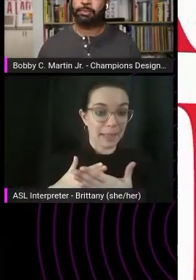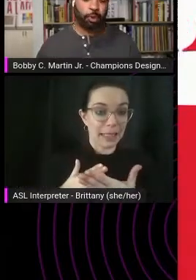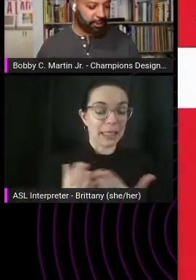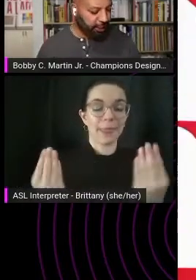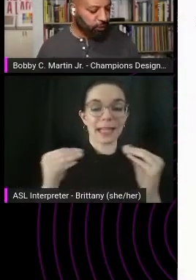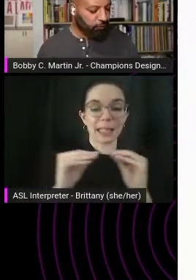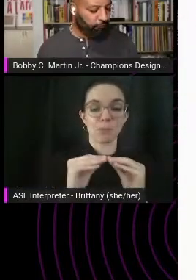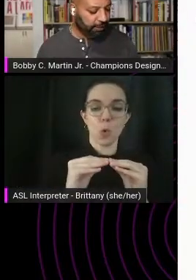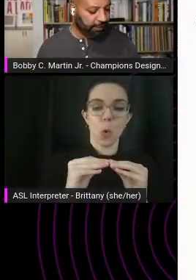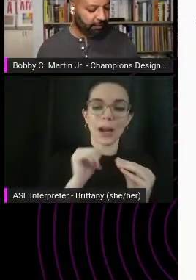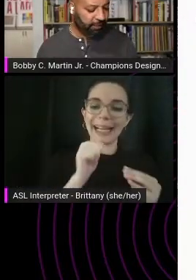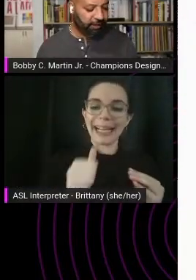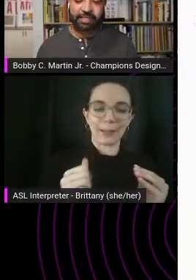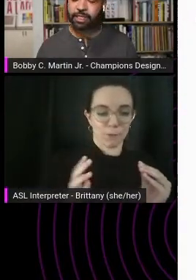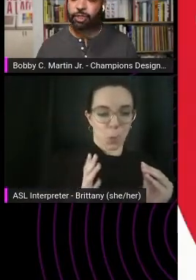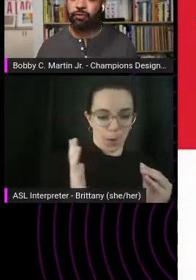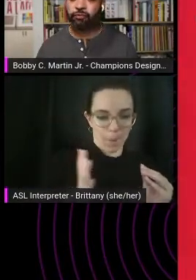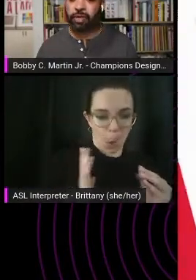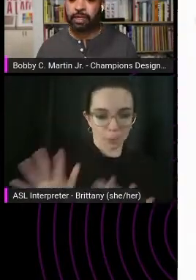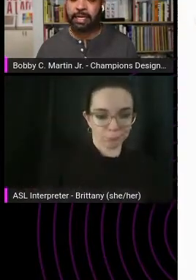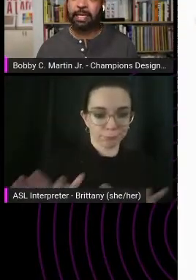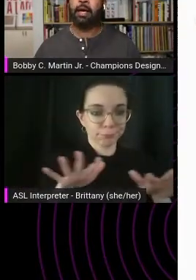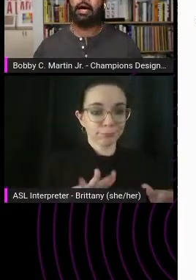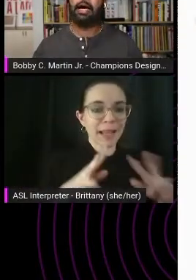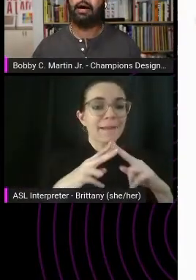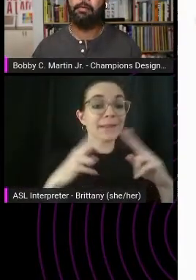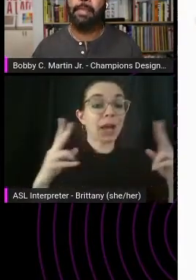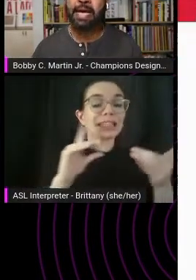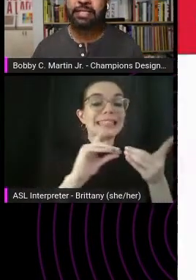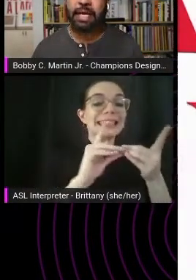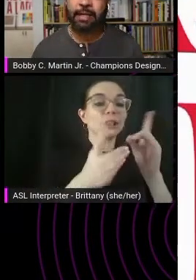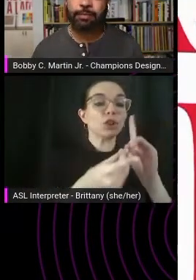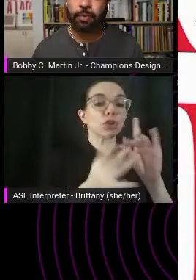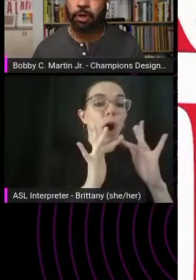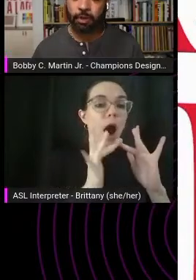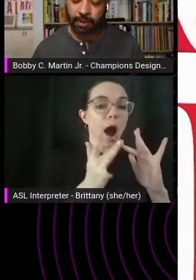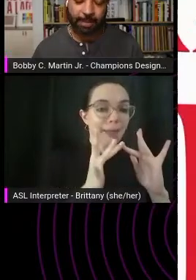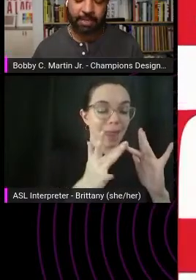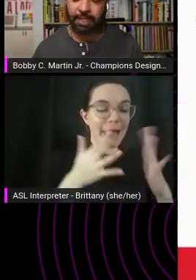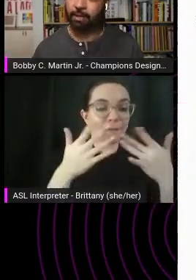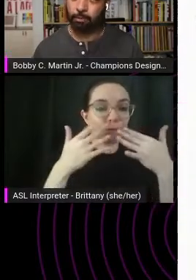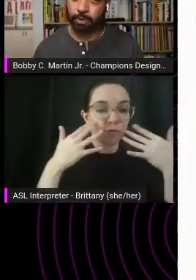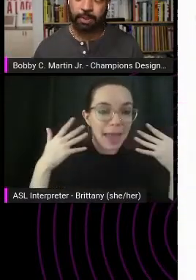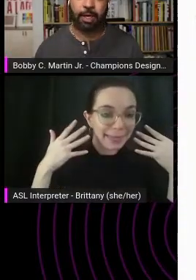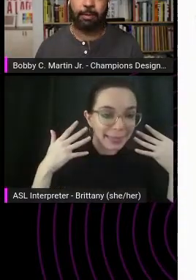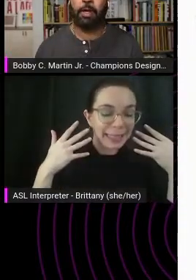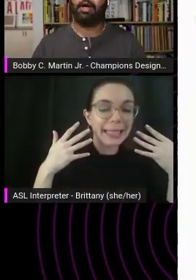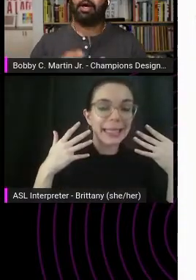this more digital friendly, very digital friendly mascot. Or not mascot. What am I talking about?